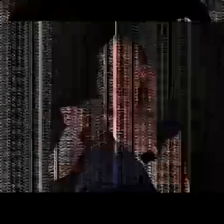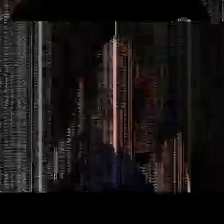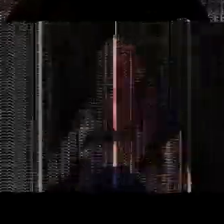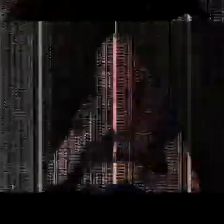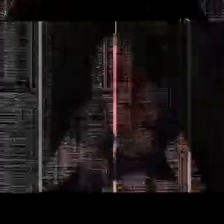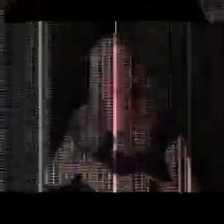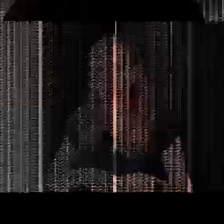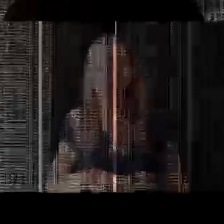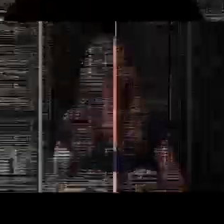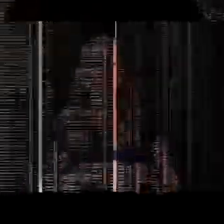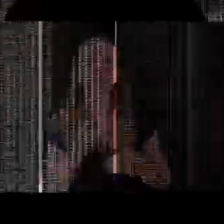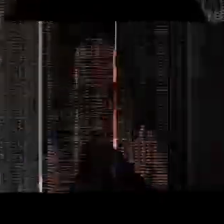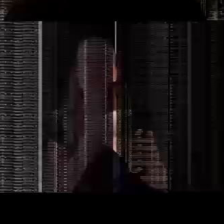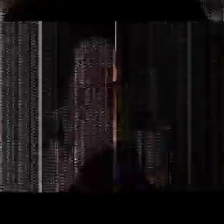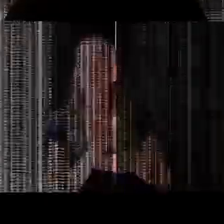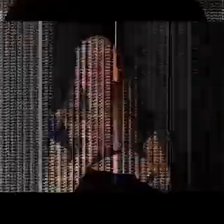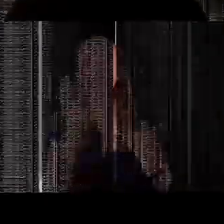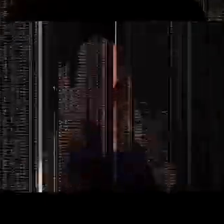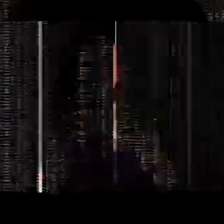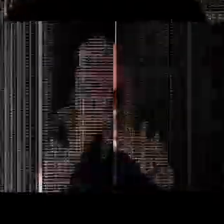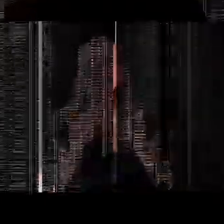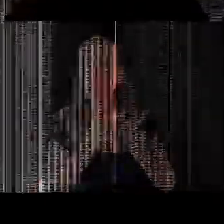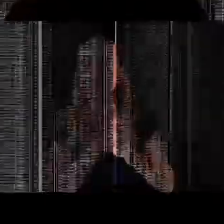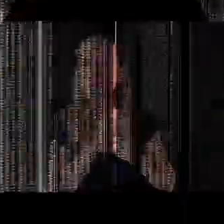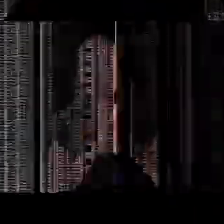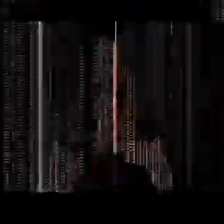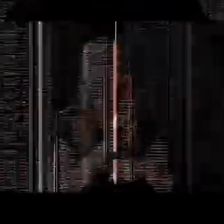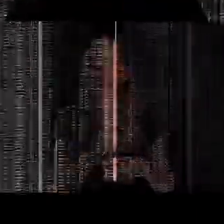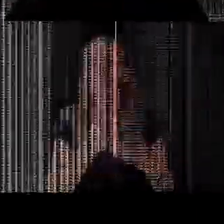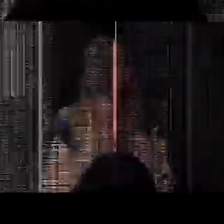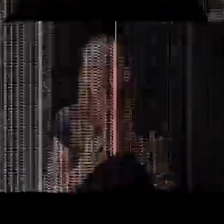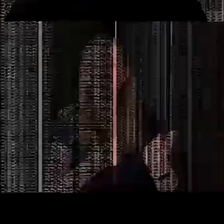Things like dark mode or websites that have much too much contrast,